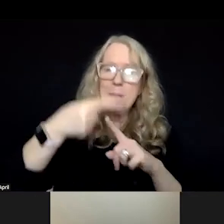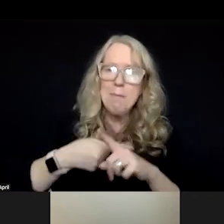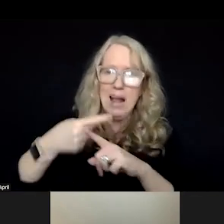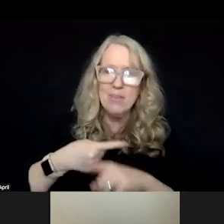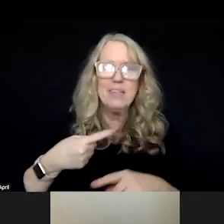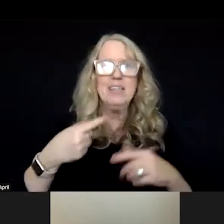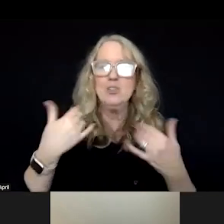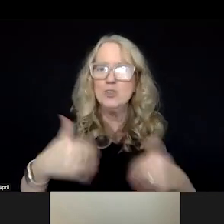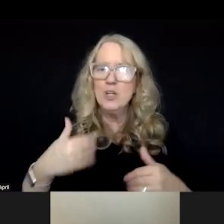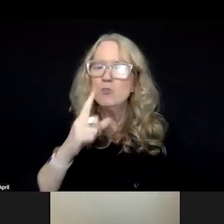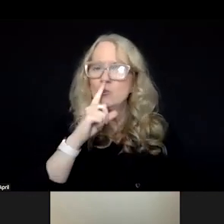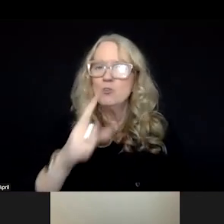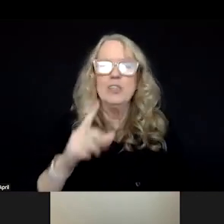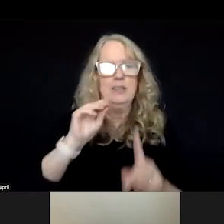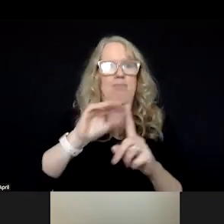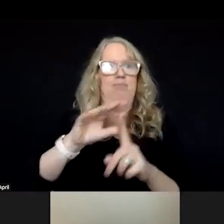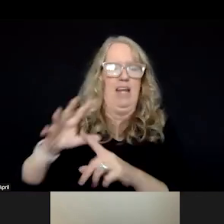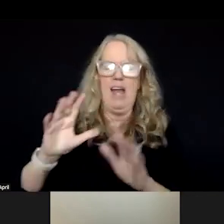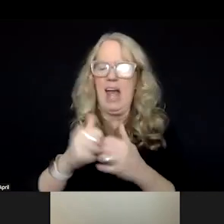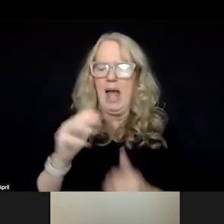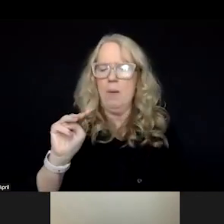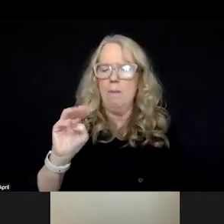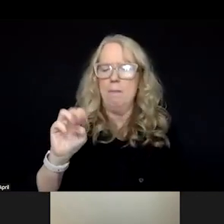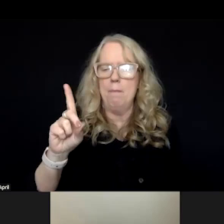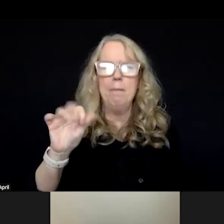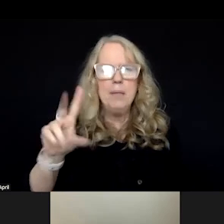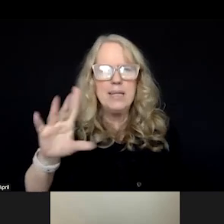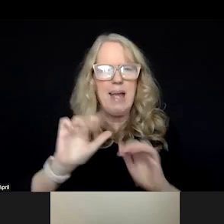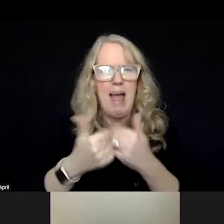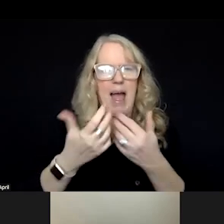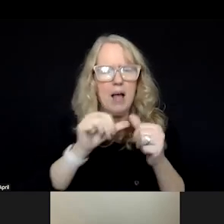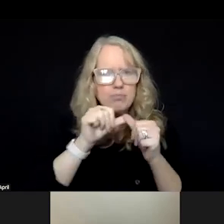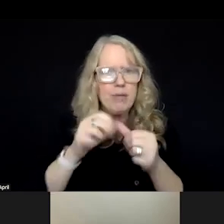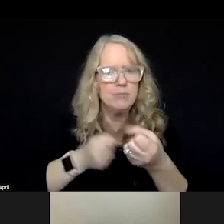HIGHLIGHT HOW MEDICAID CAN COME ALONG AND HELP THE CRISIS SYSTEM.